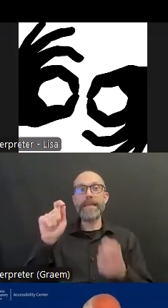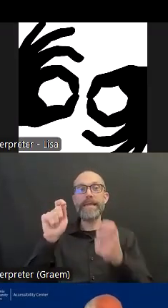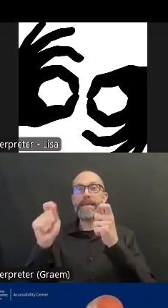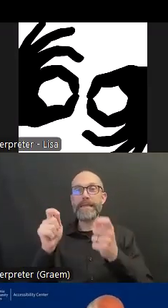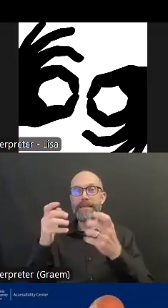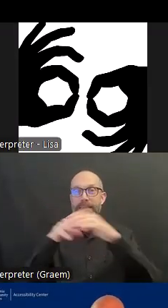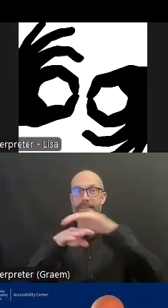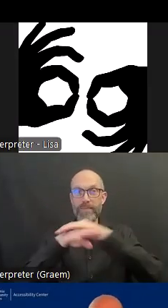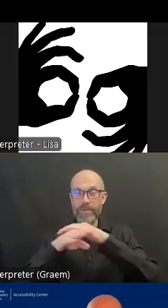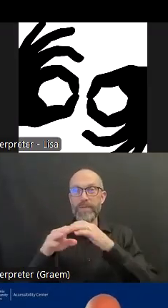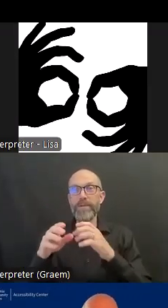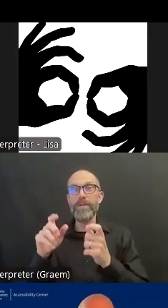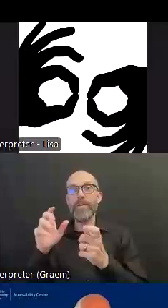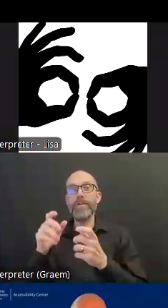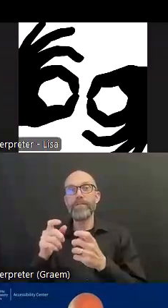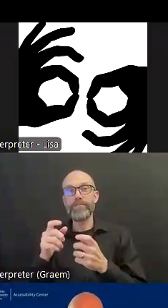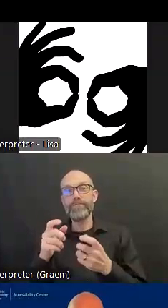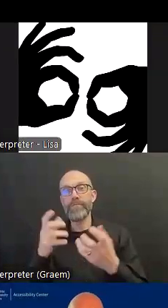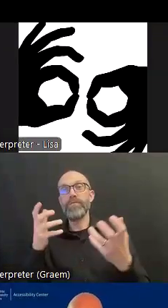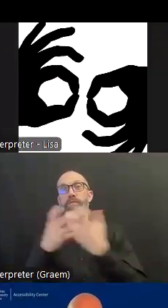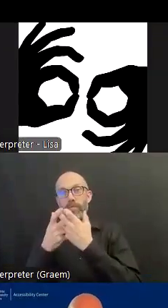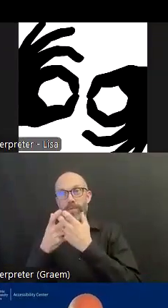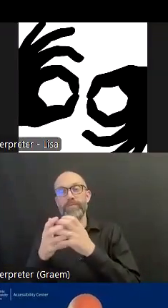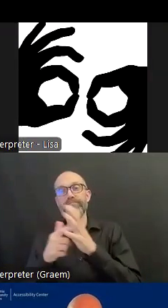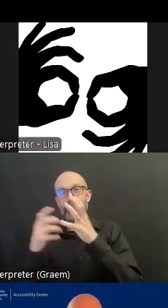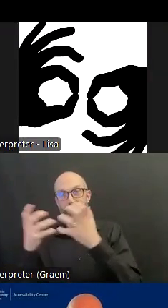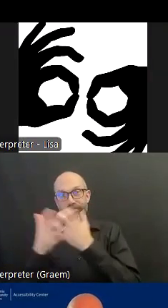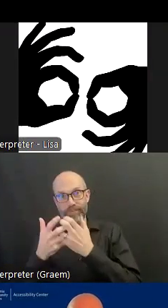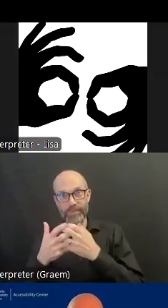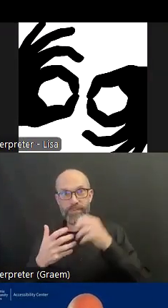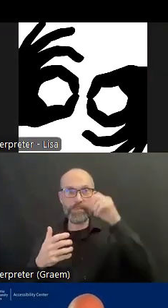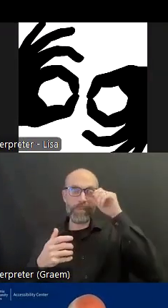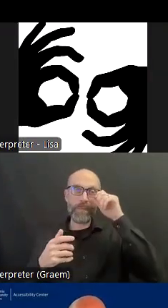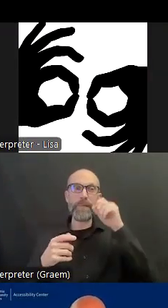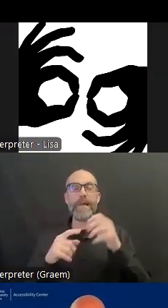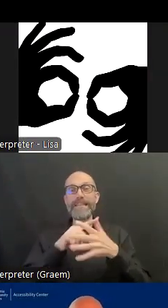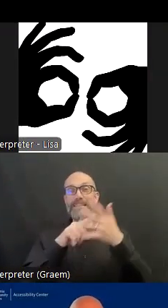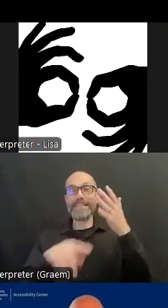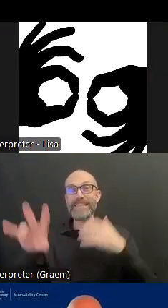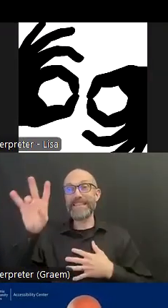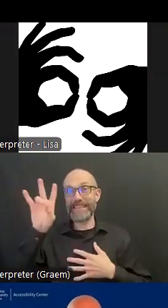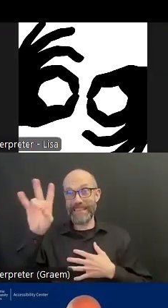I've listed now actually seven different ways to validate accessibility, the real-world accessibility